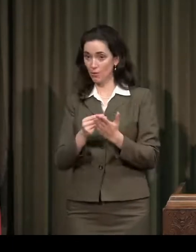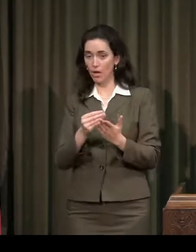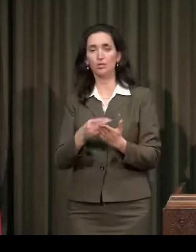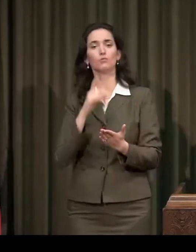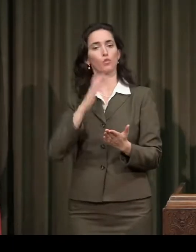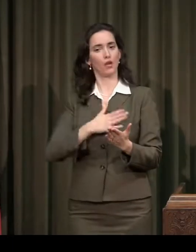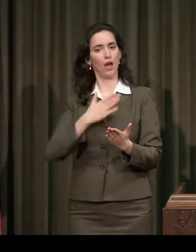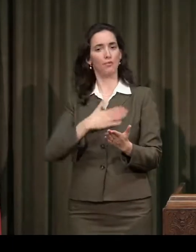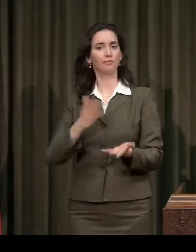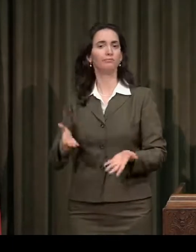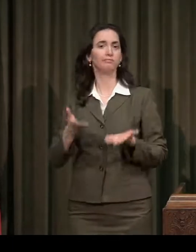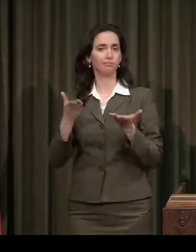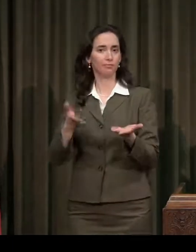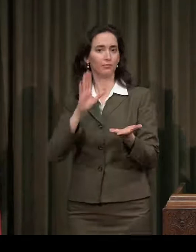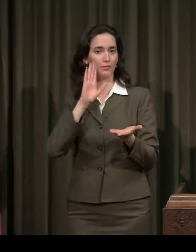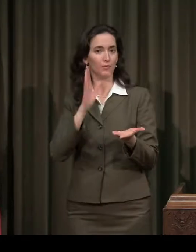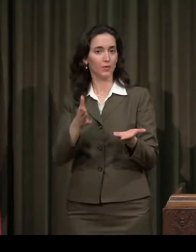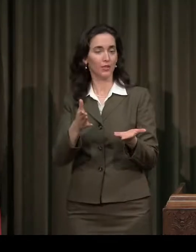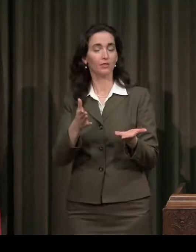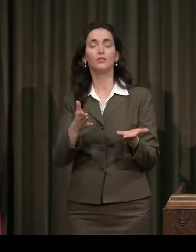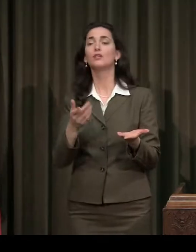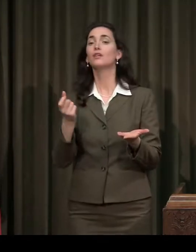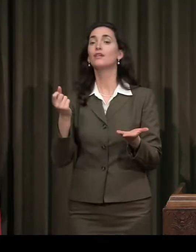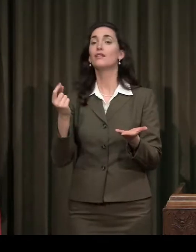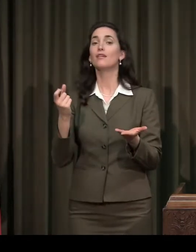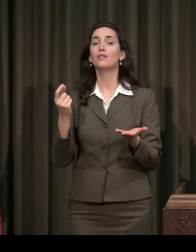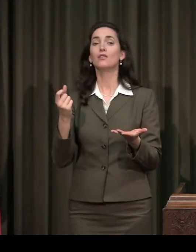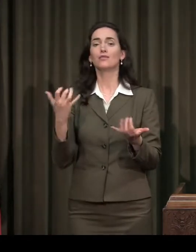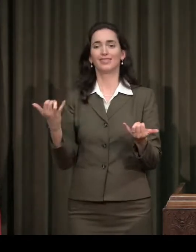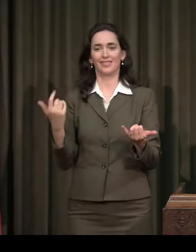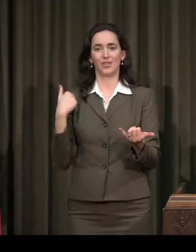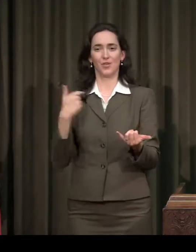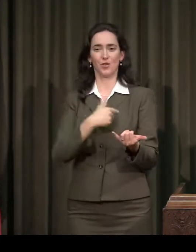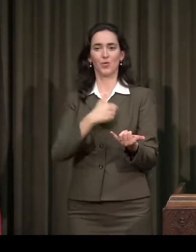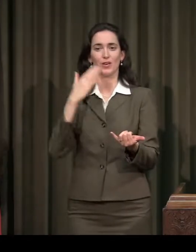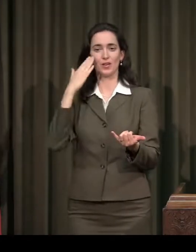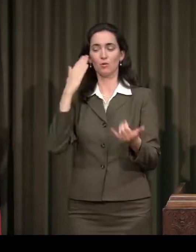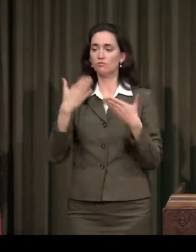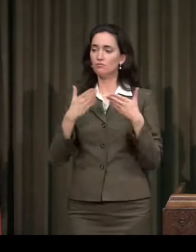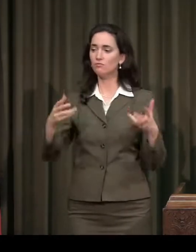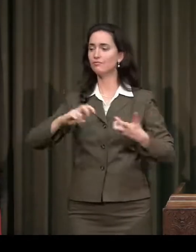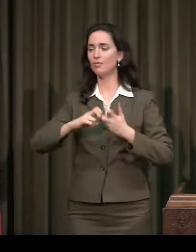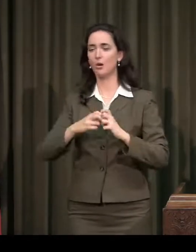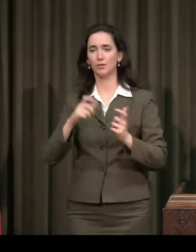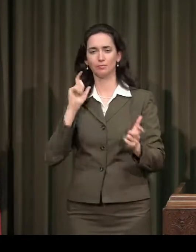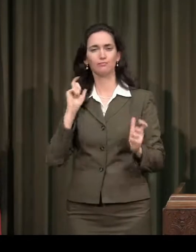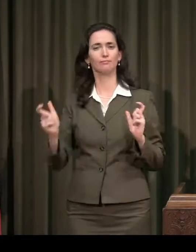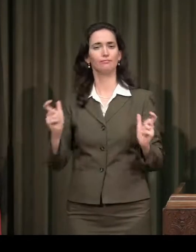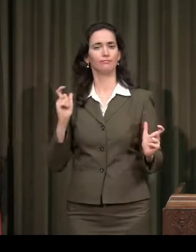table but what we know is given the size of the overall problem any real